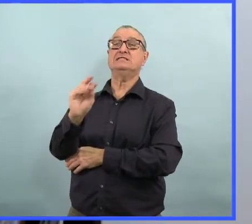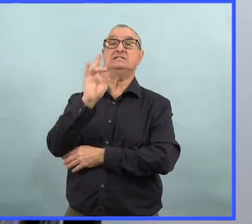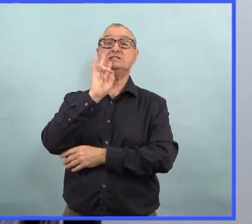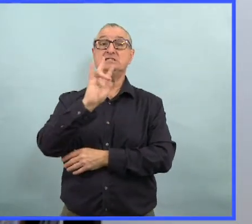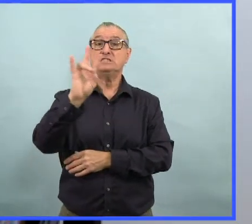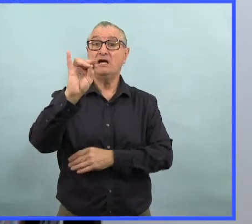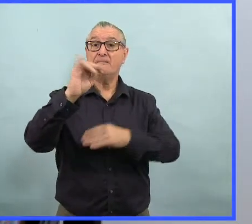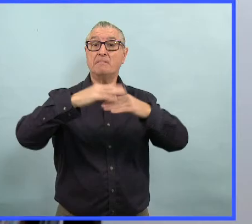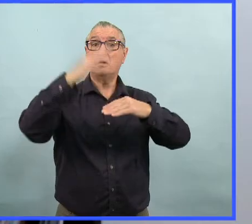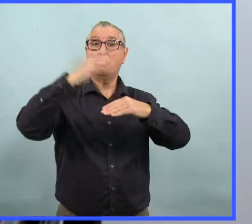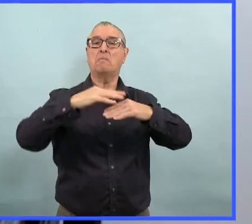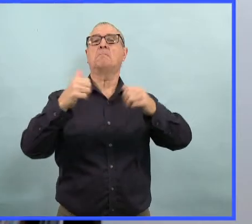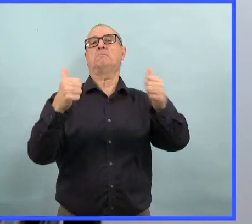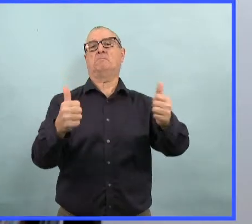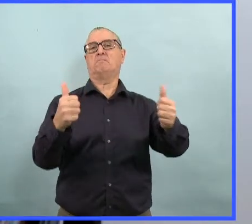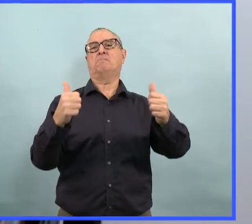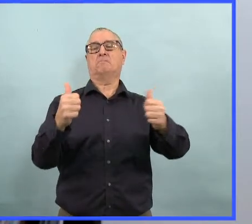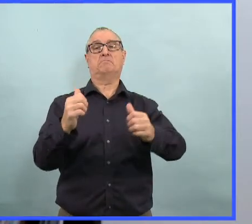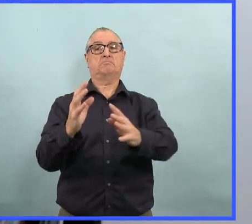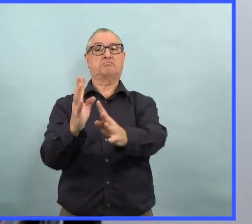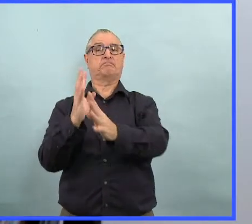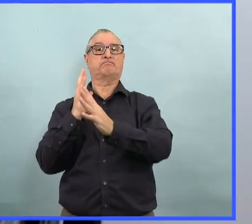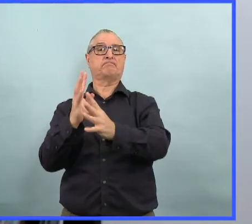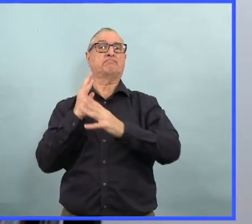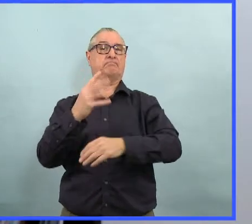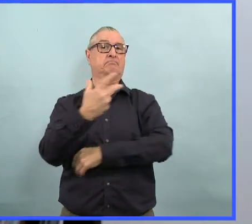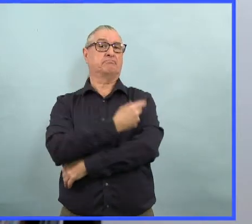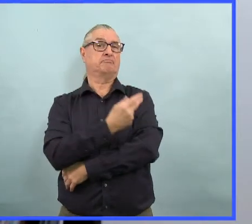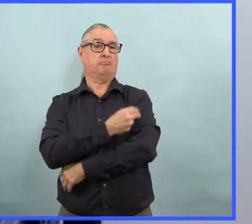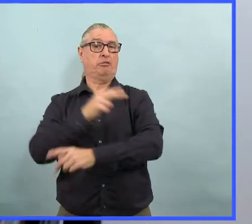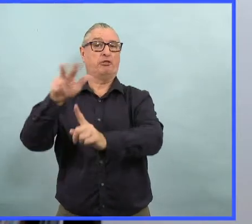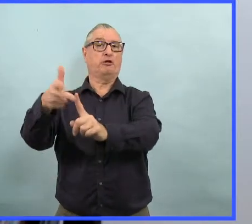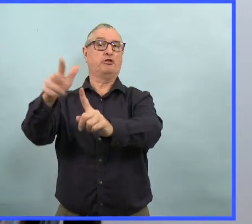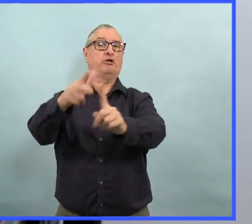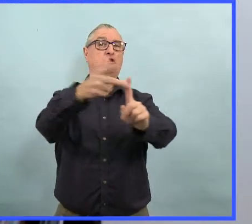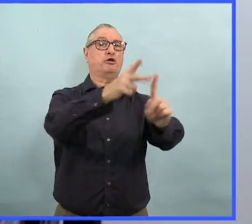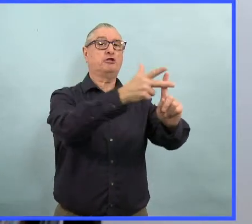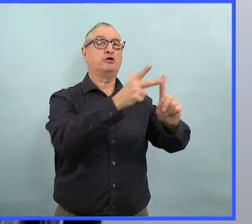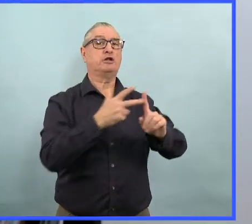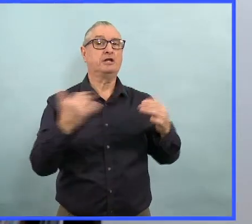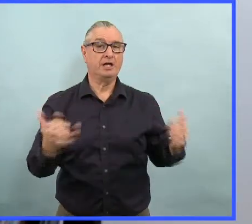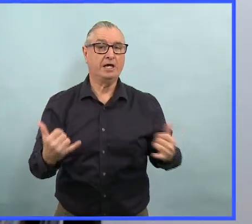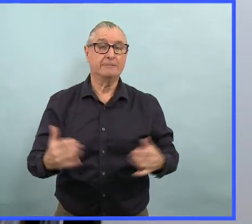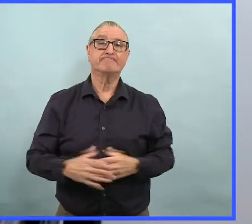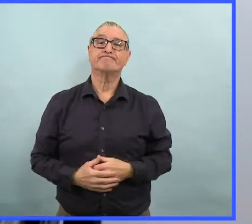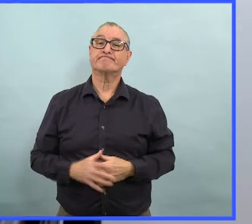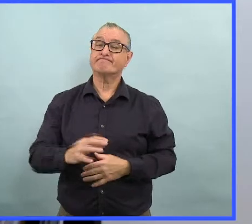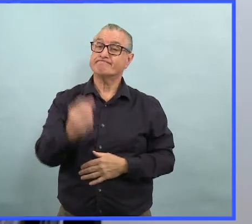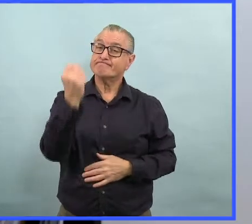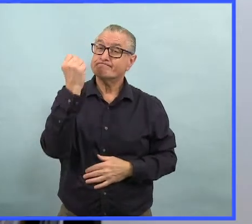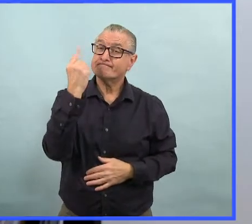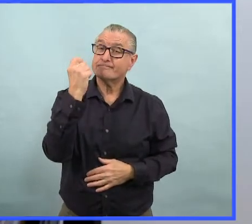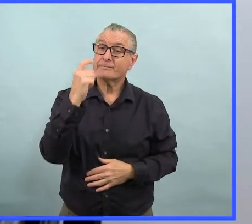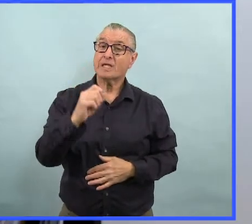doses but almost half of all people aged 50 to 69 who are due for a booster have not yet received